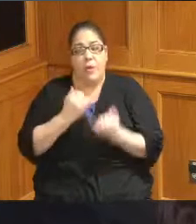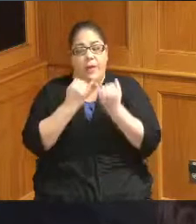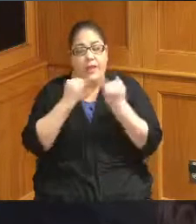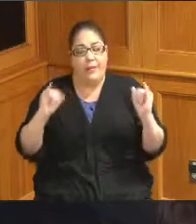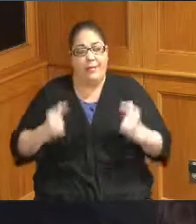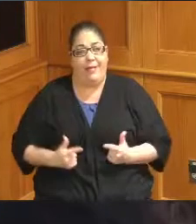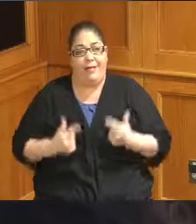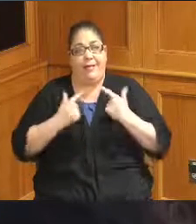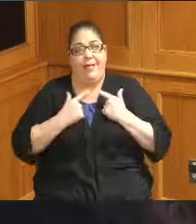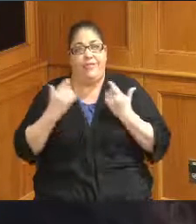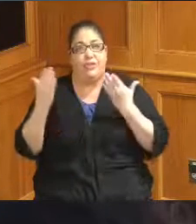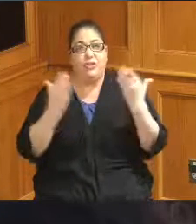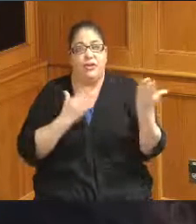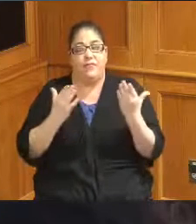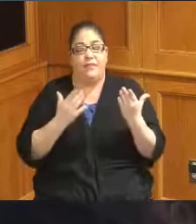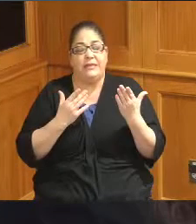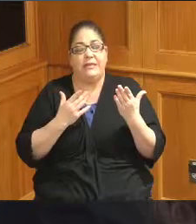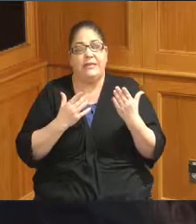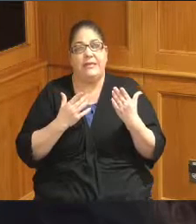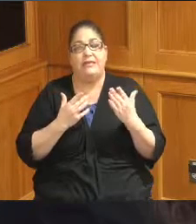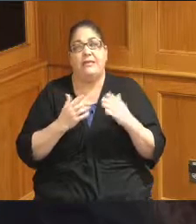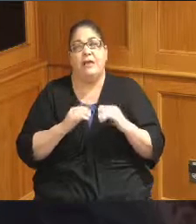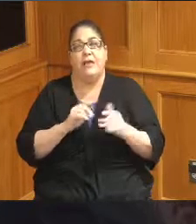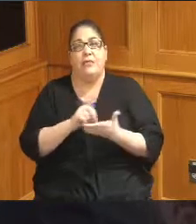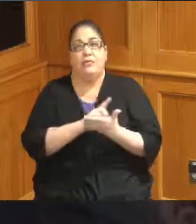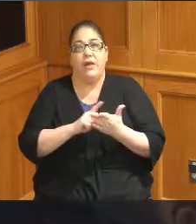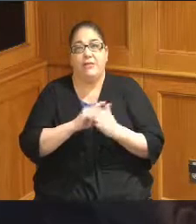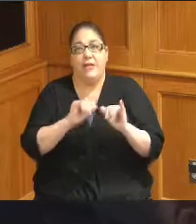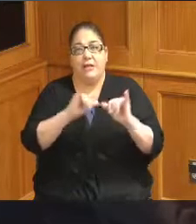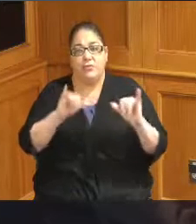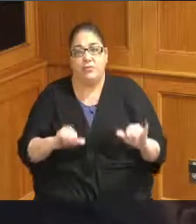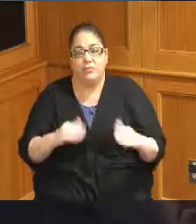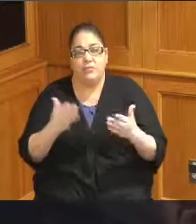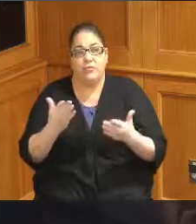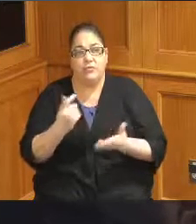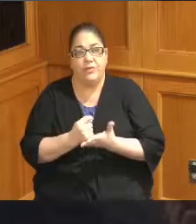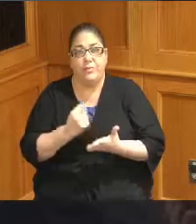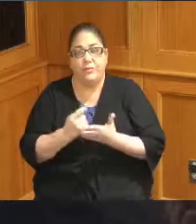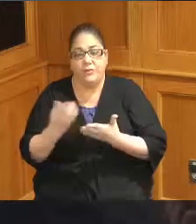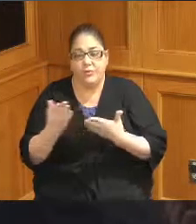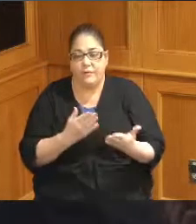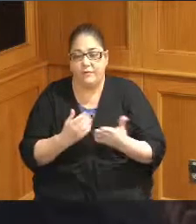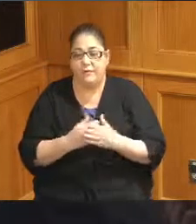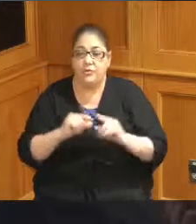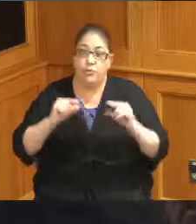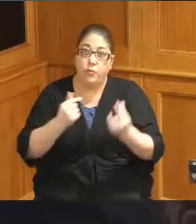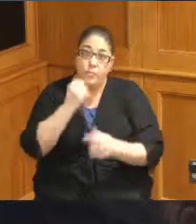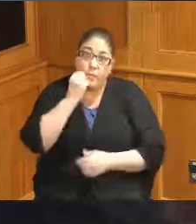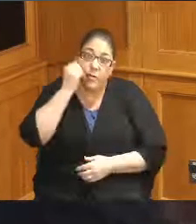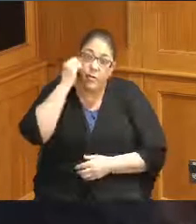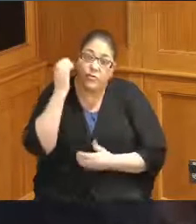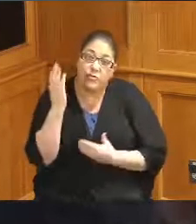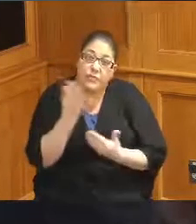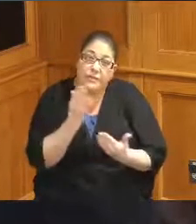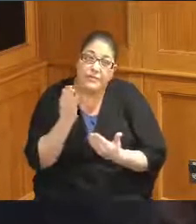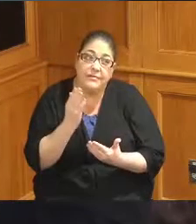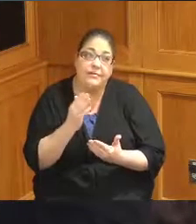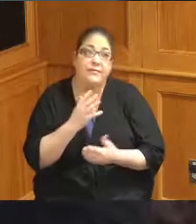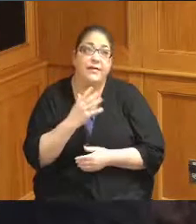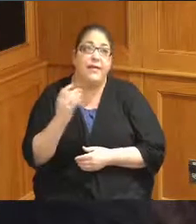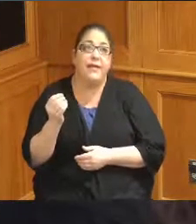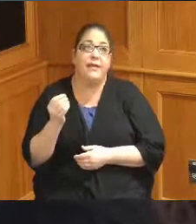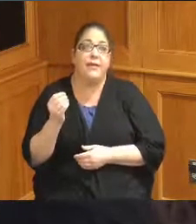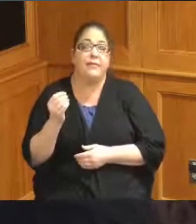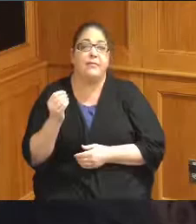Residential Treatment Services Foster Care Services Group Home Services and Residential